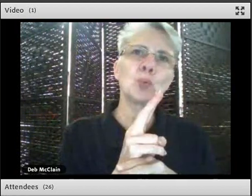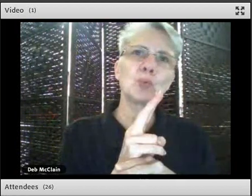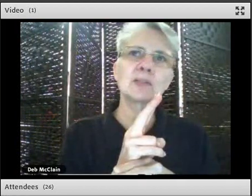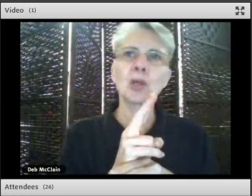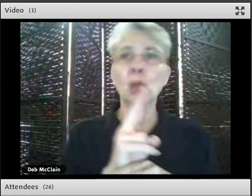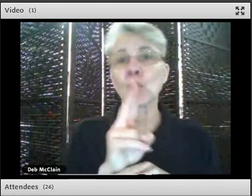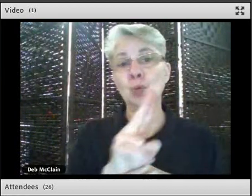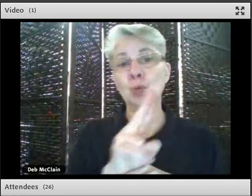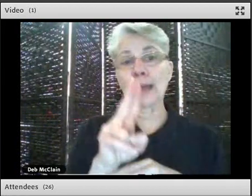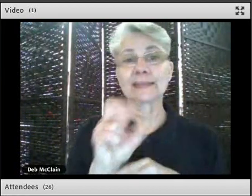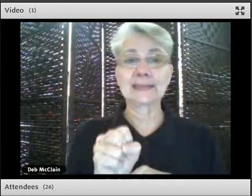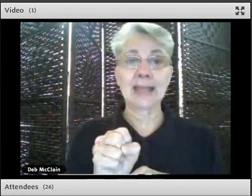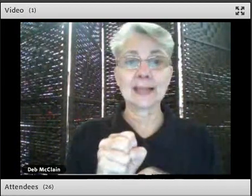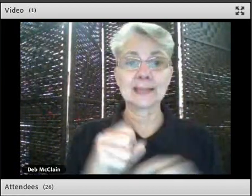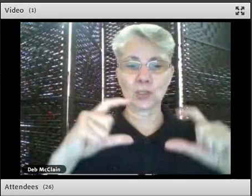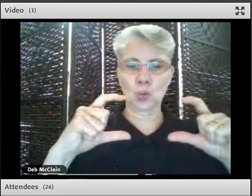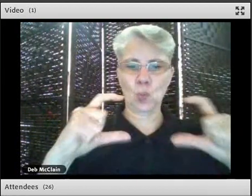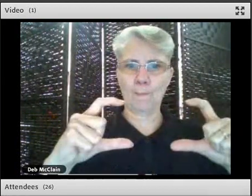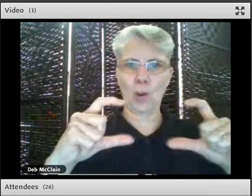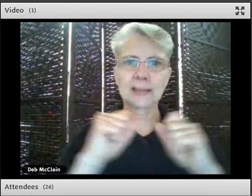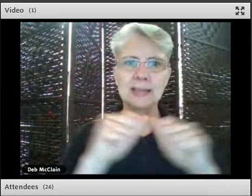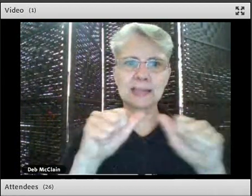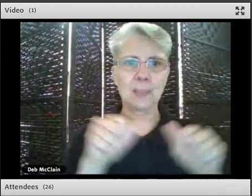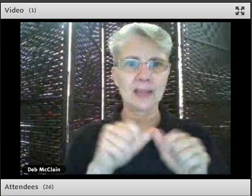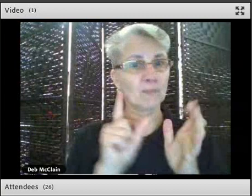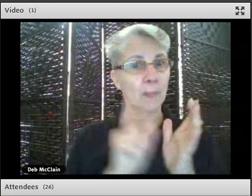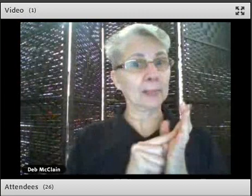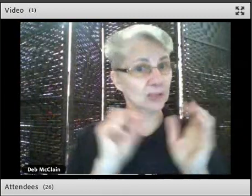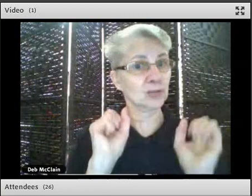There are some where we know the place